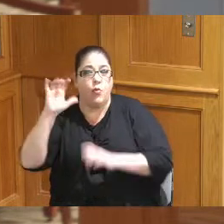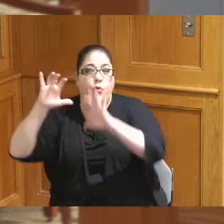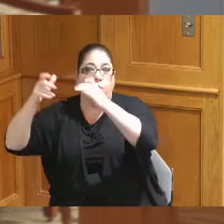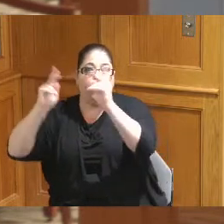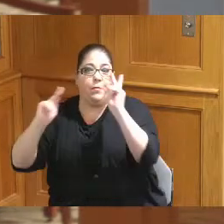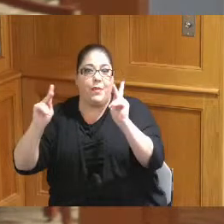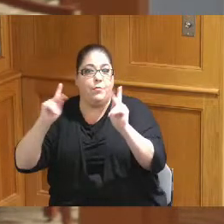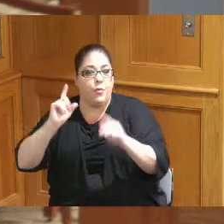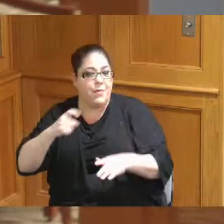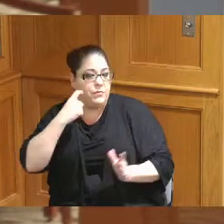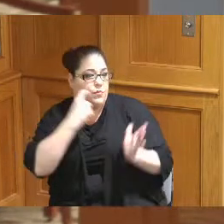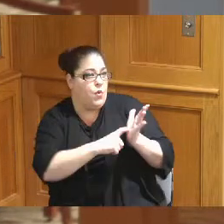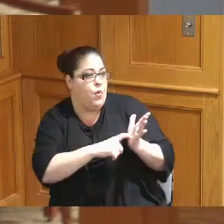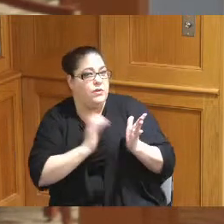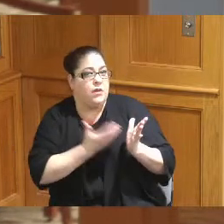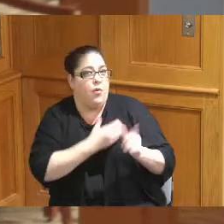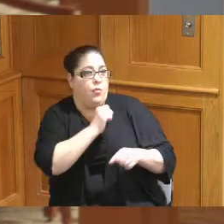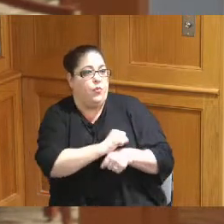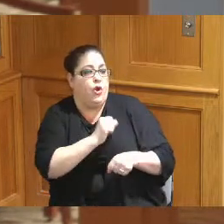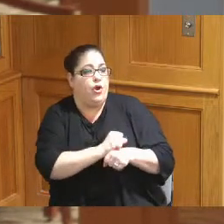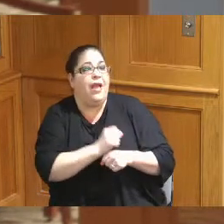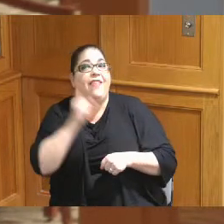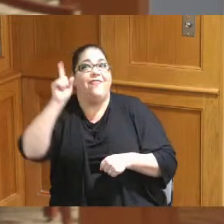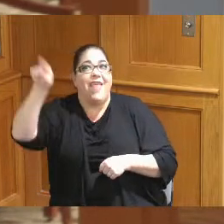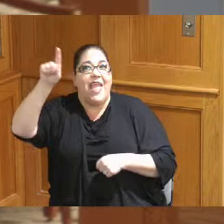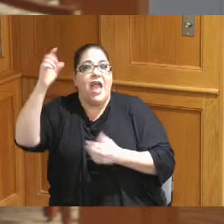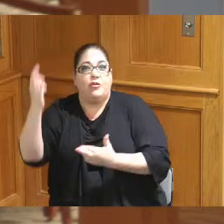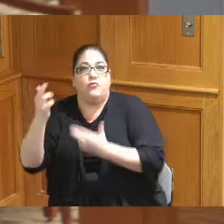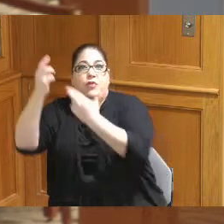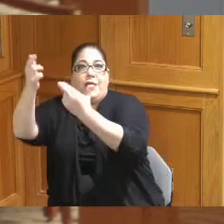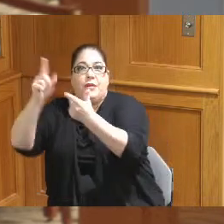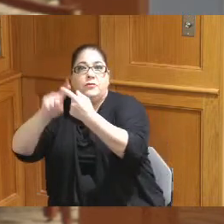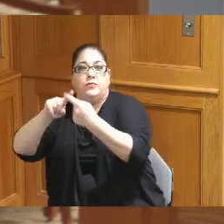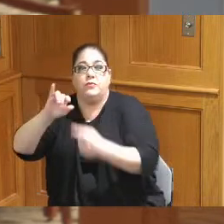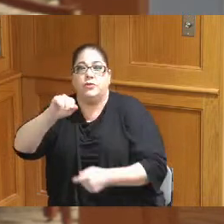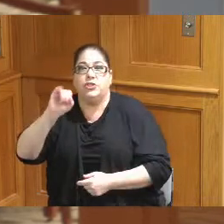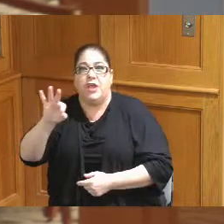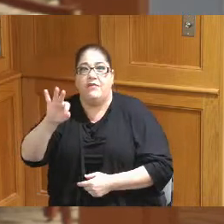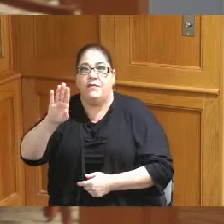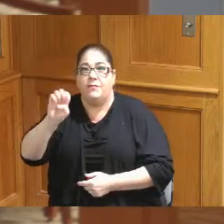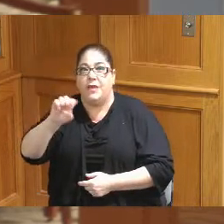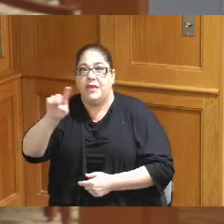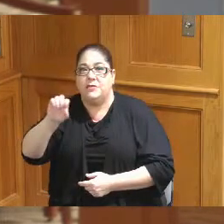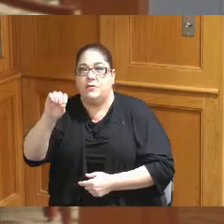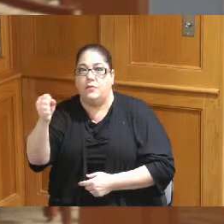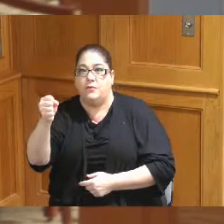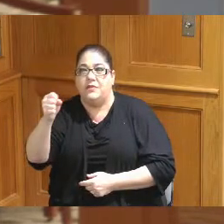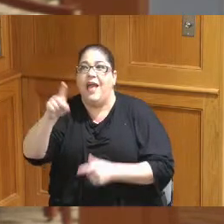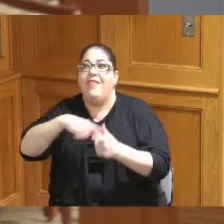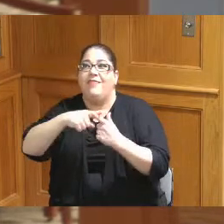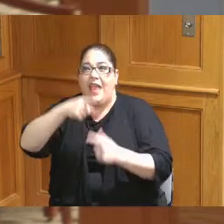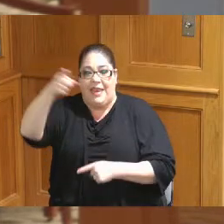the work you were doing and recommend you to Jeff Bezos who then invited you to apply for